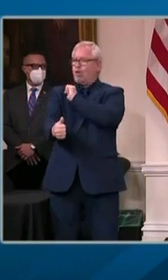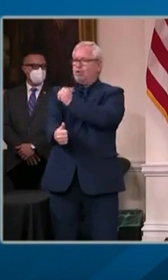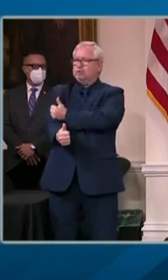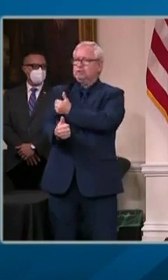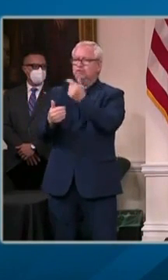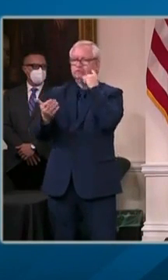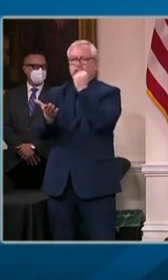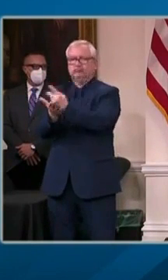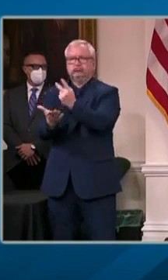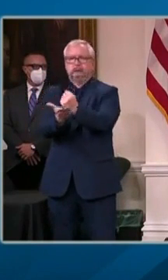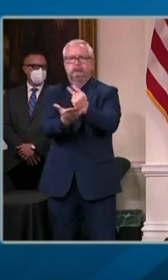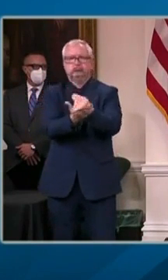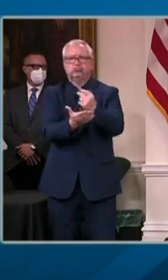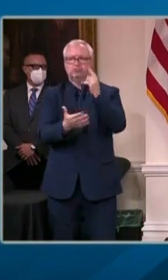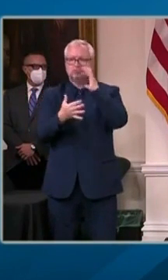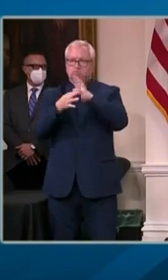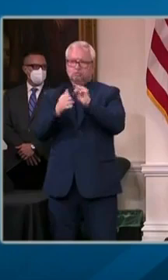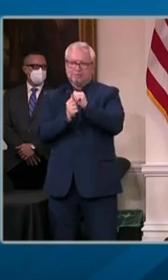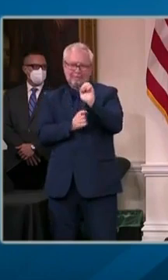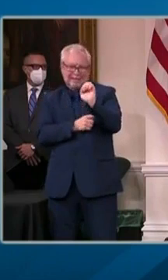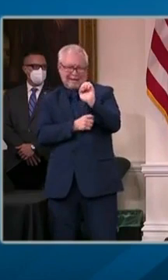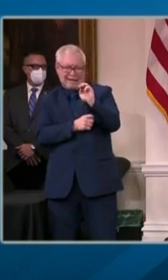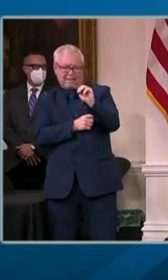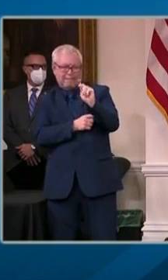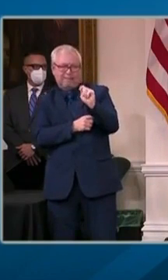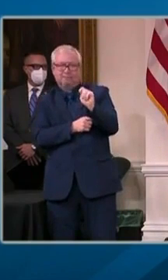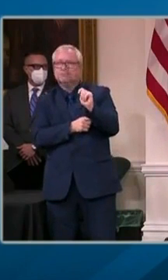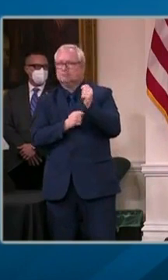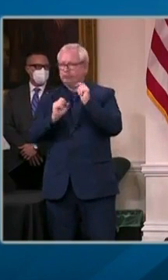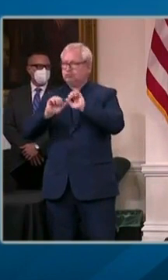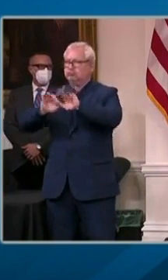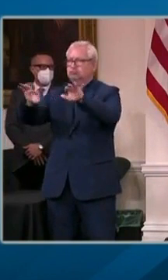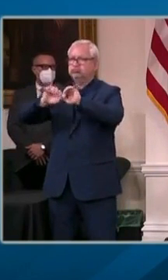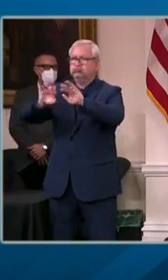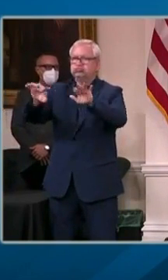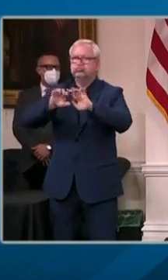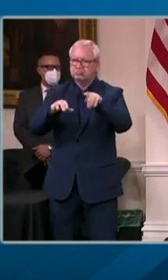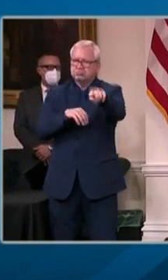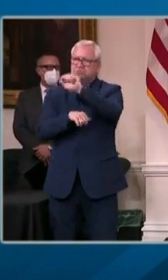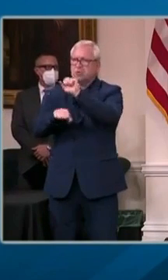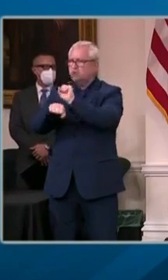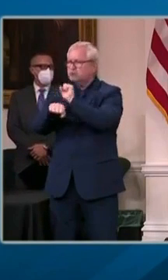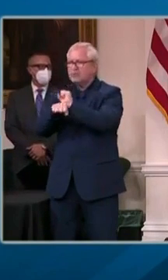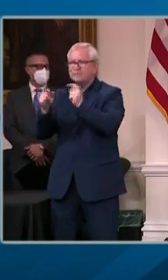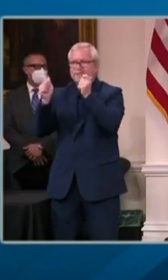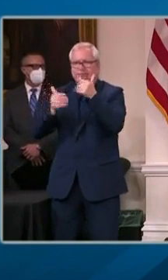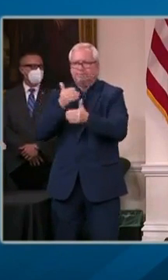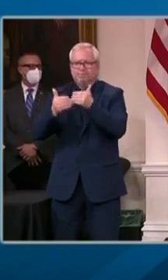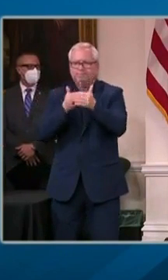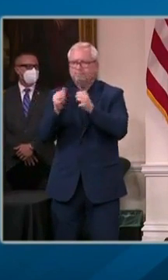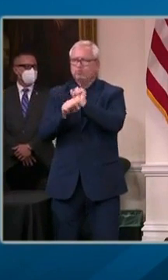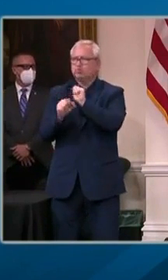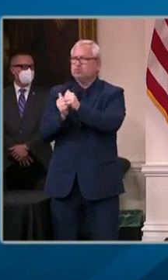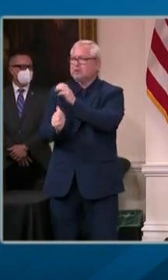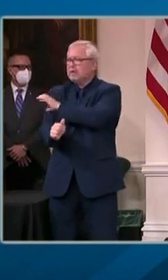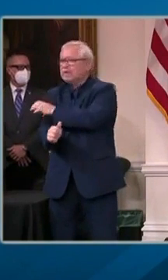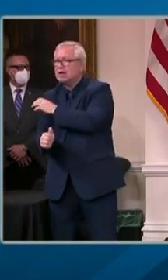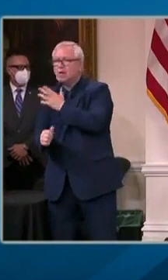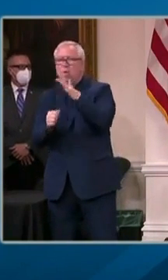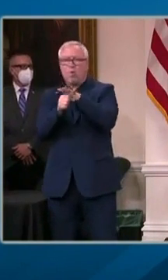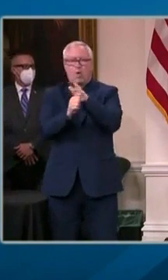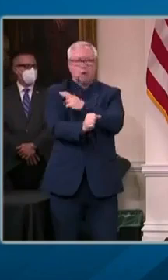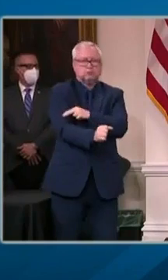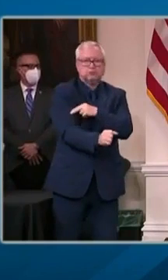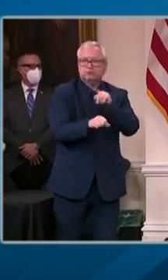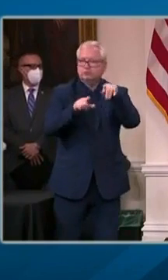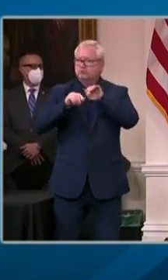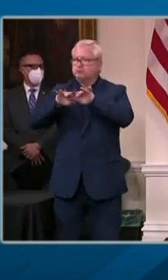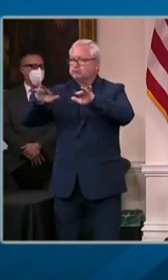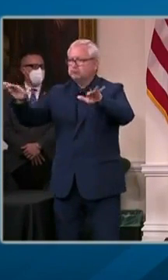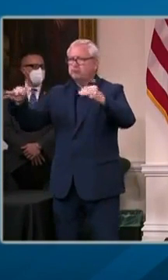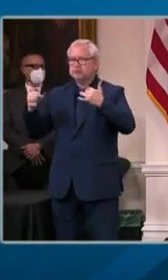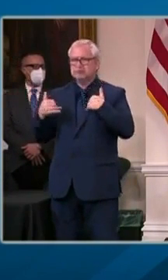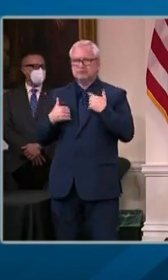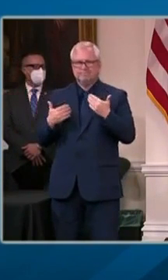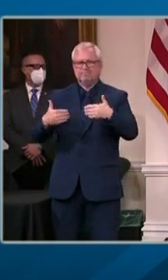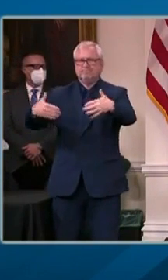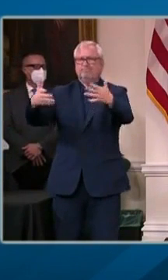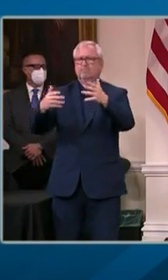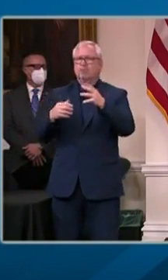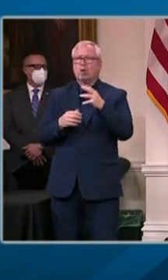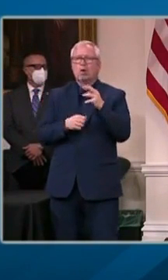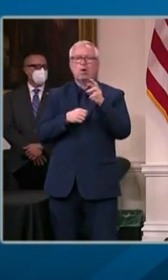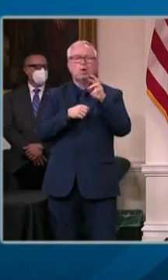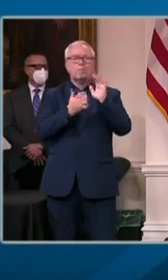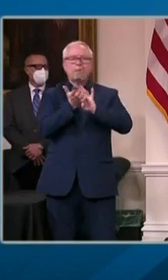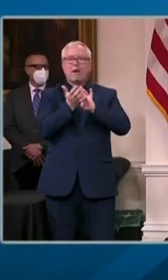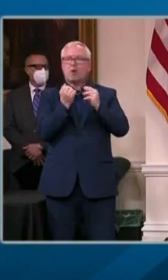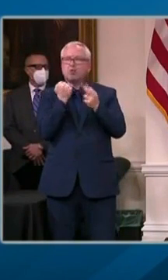IN ORDER TO PROVIDE BROADER AUTHORITY TO CREDENTIAL EMERGENCY MEDICAL TECHNICIANS AND PARAMEDICS SO THAT THEY COULD WORK IN CLINICS AND FIELD HOSPITALS.